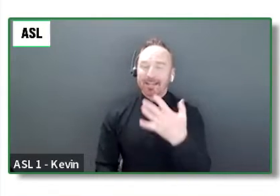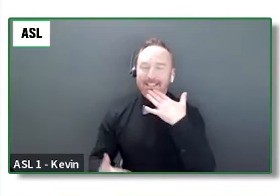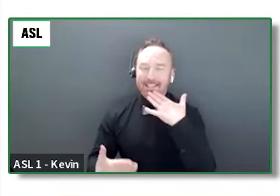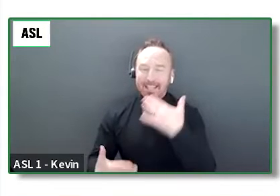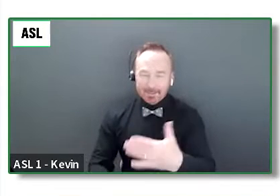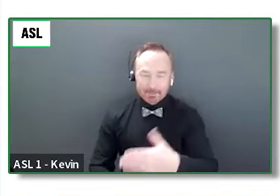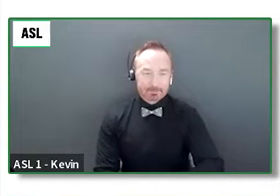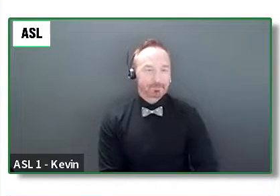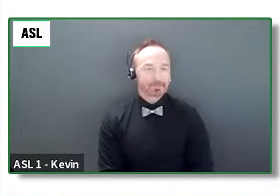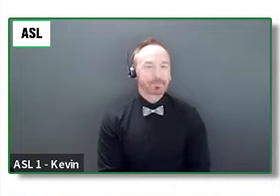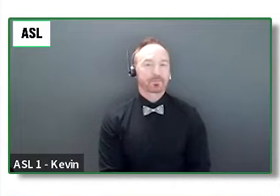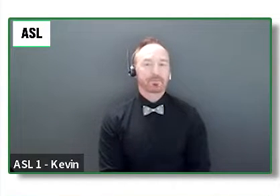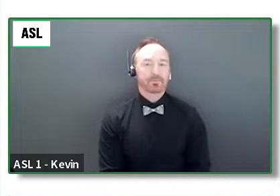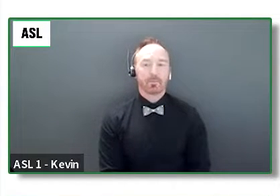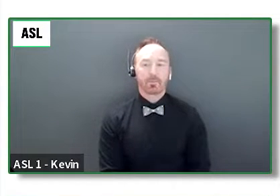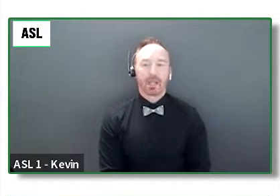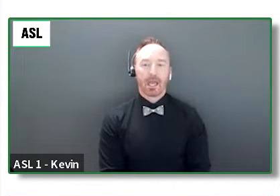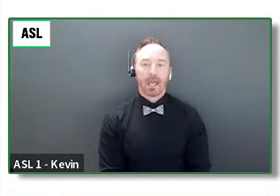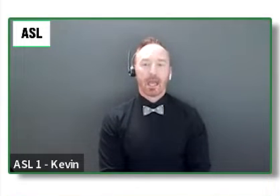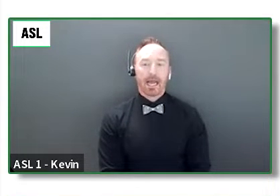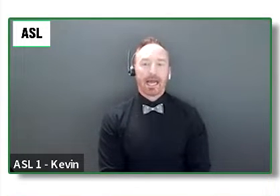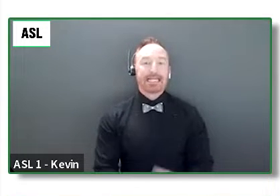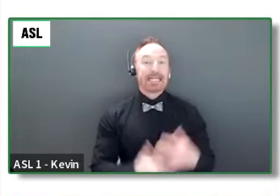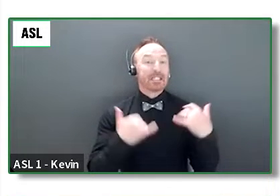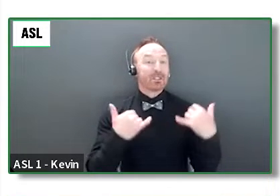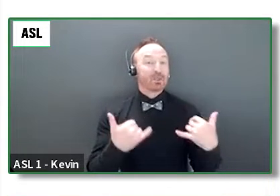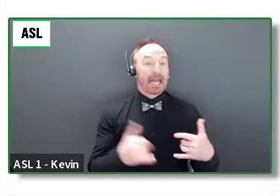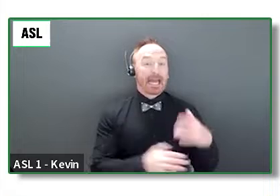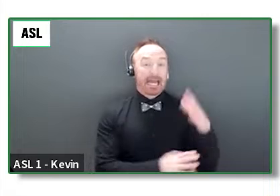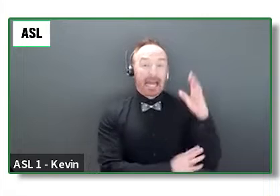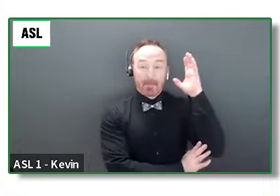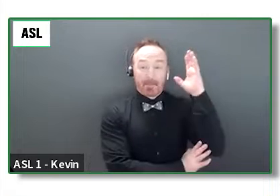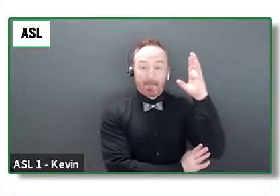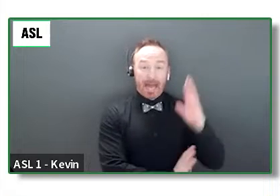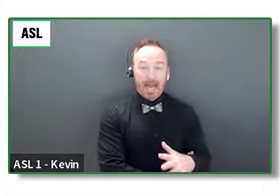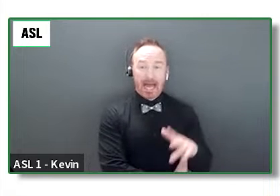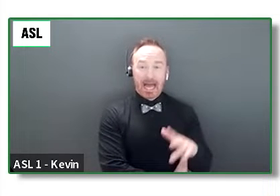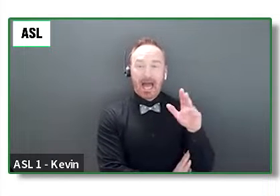Our keynote speakers today are Bonnie Lewkowicz and Lori Gray.